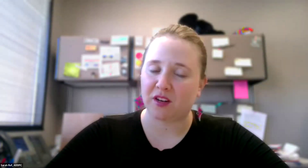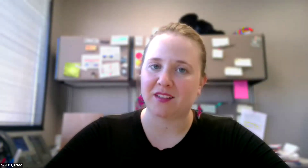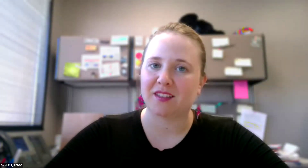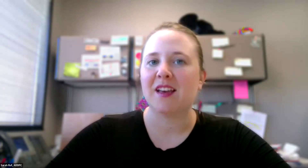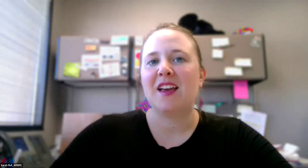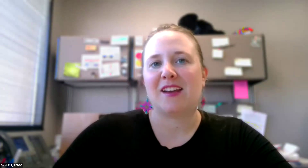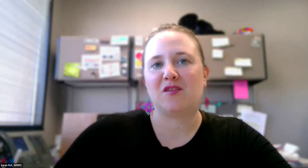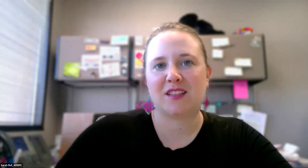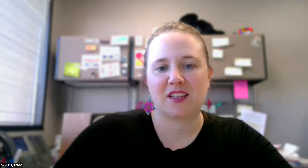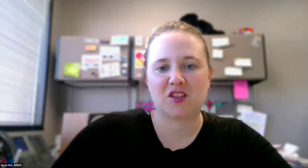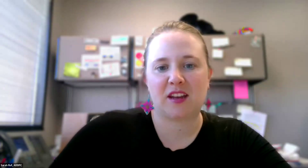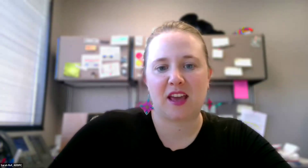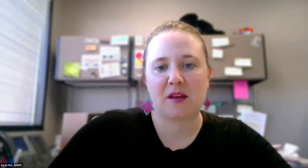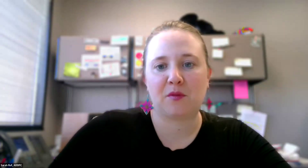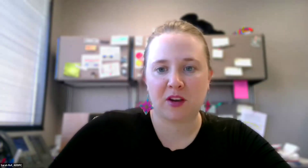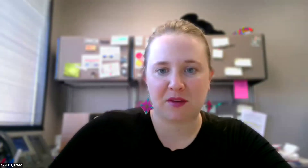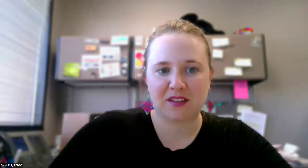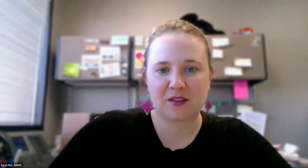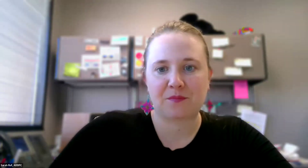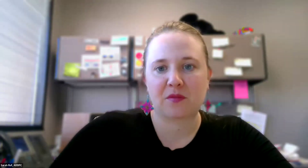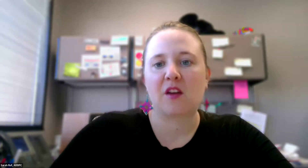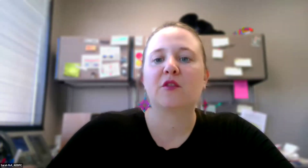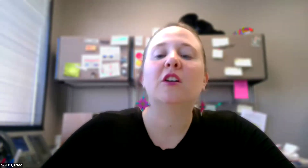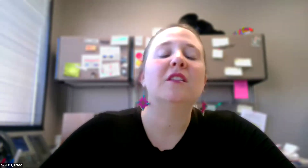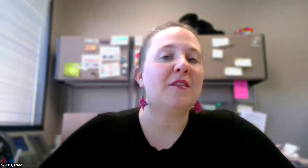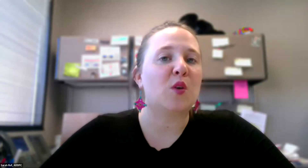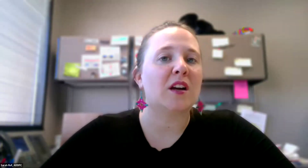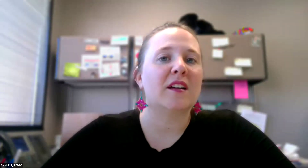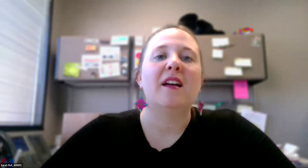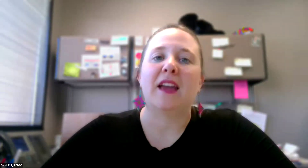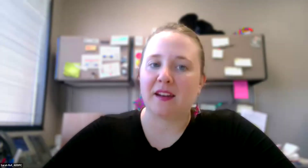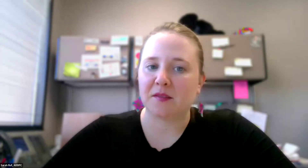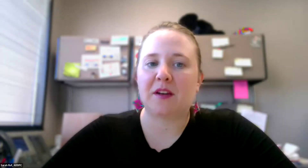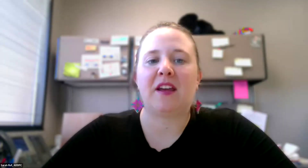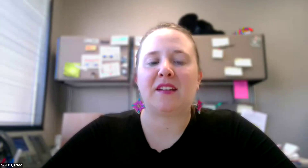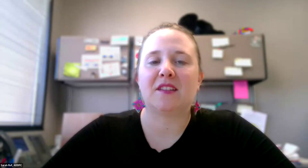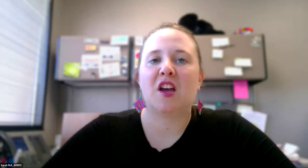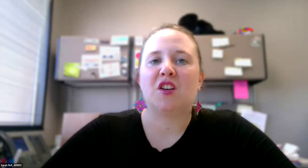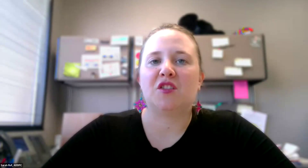STUDENTS IN TRANSITION AND EMPLOYMENT. THROUGH HER LINE OF WORK AND EXPERIENCE SHE